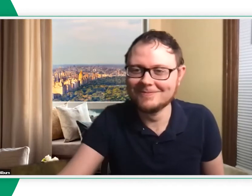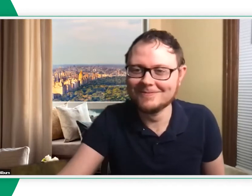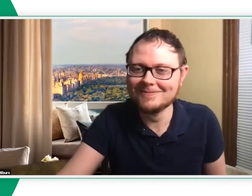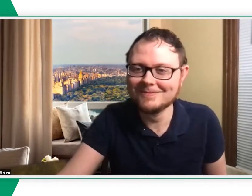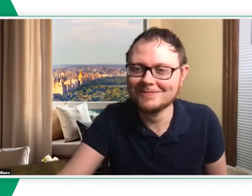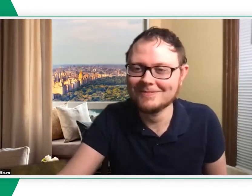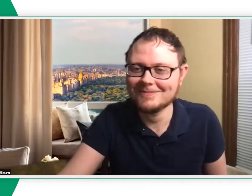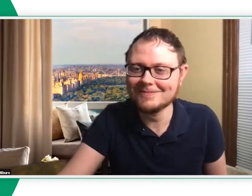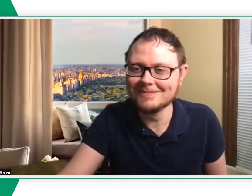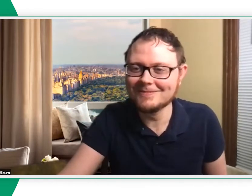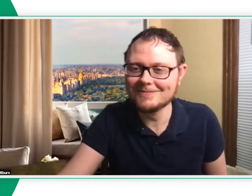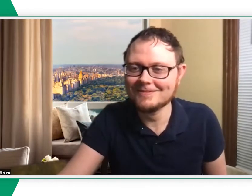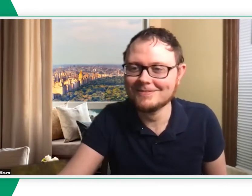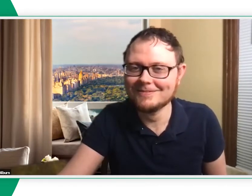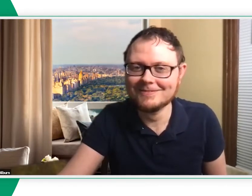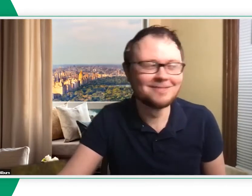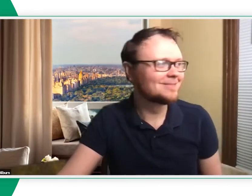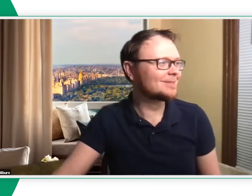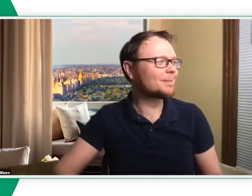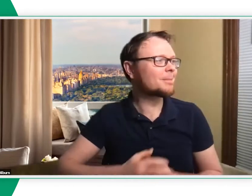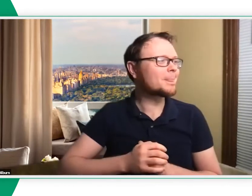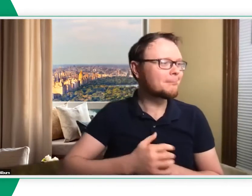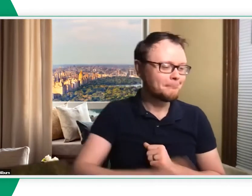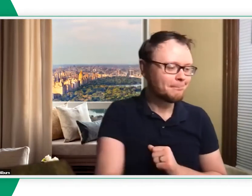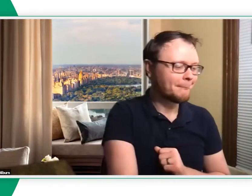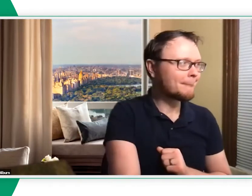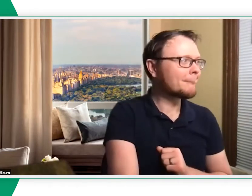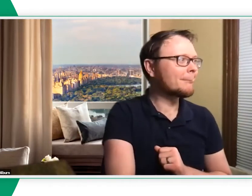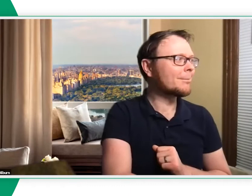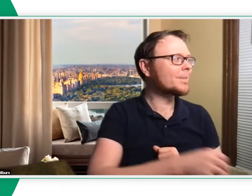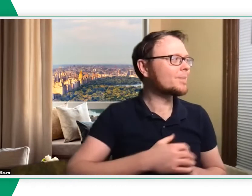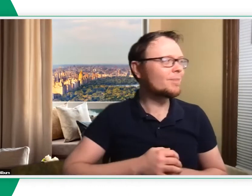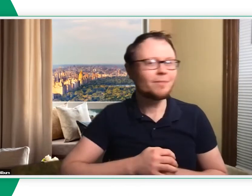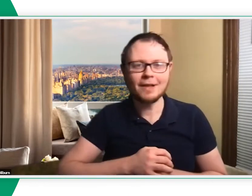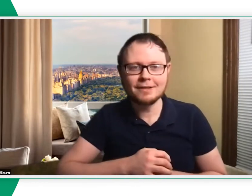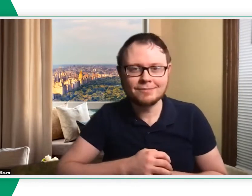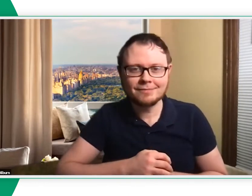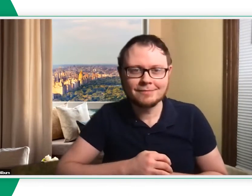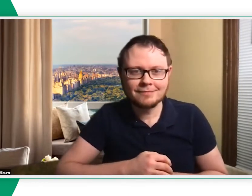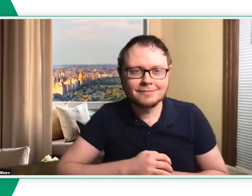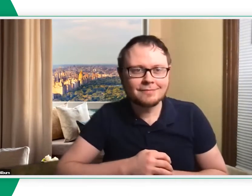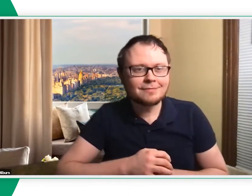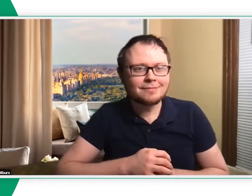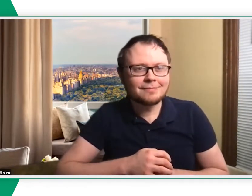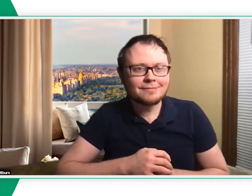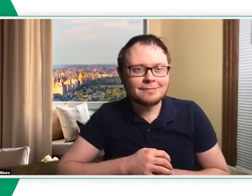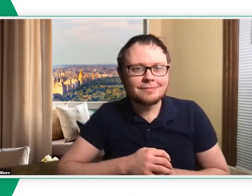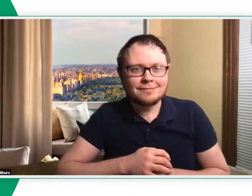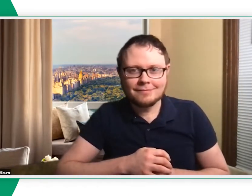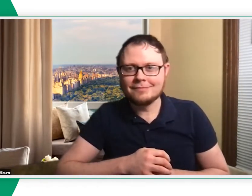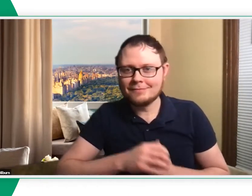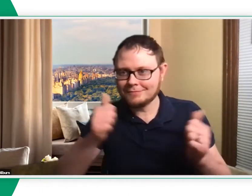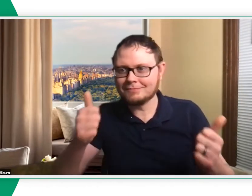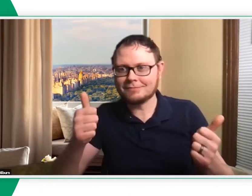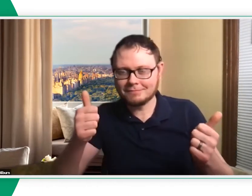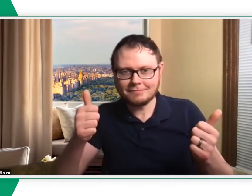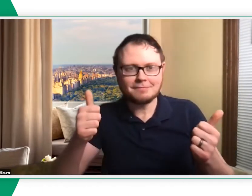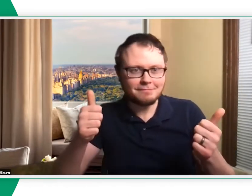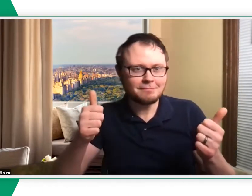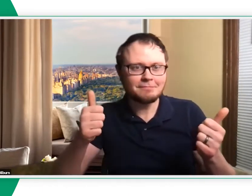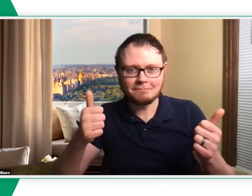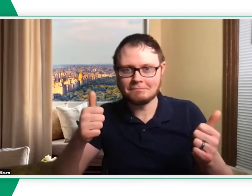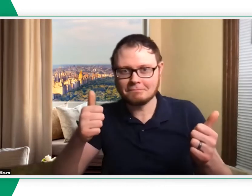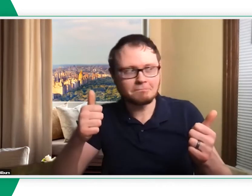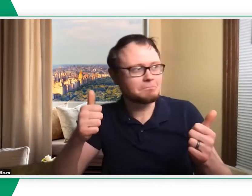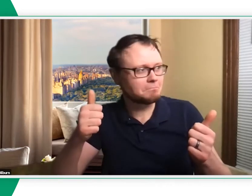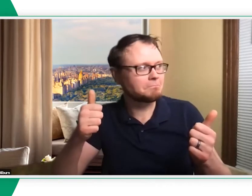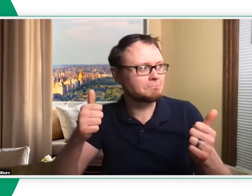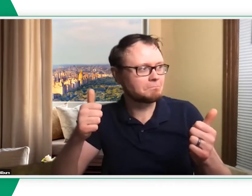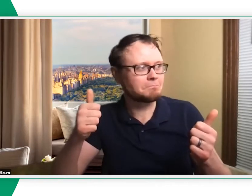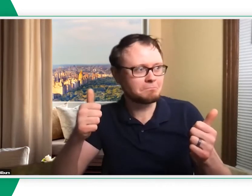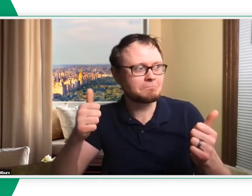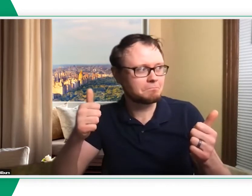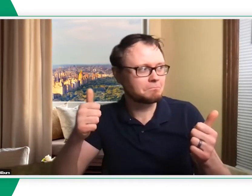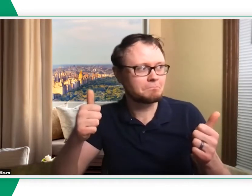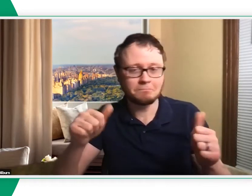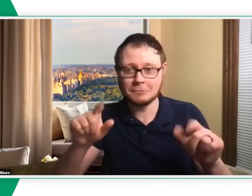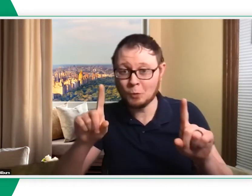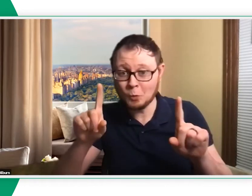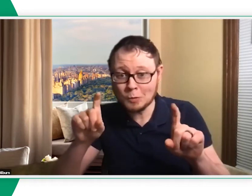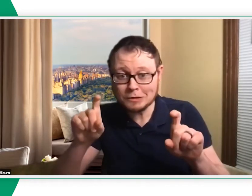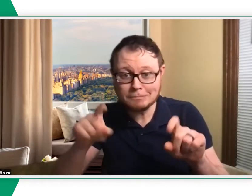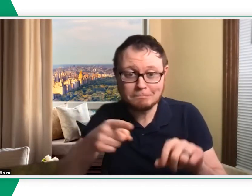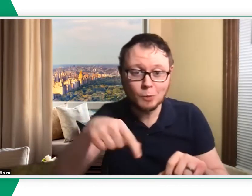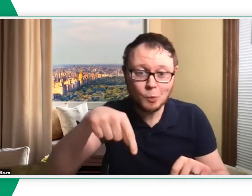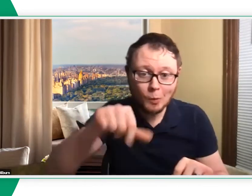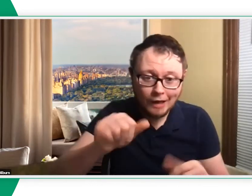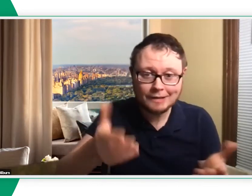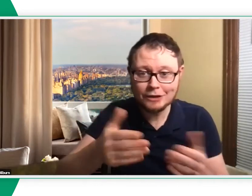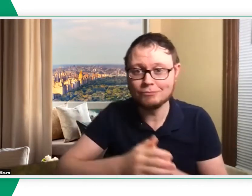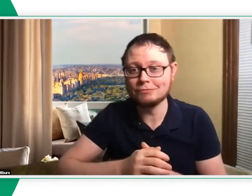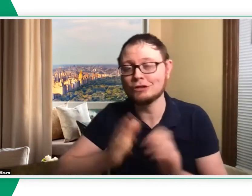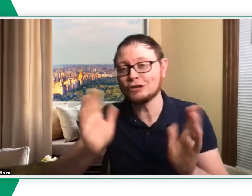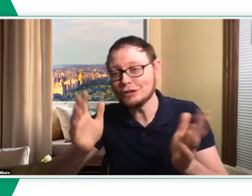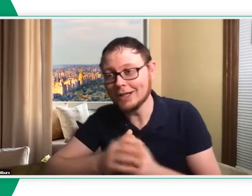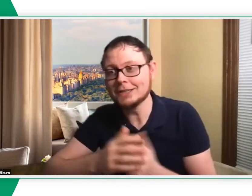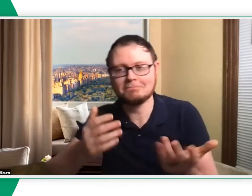We ask that you have your Zoom up to date for the best viewing experience.